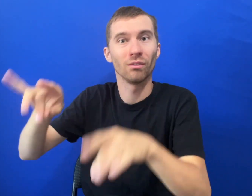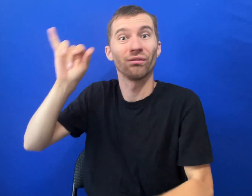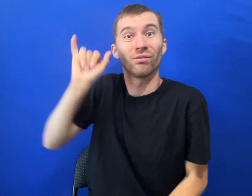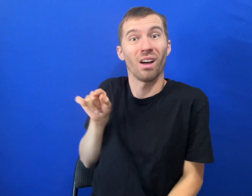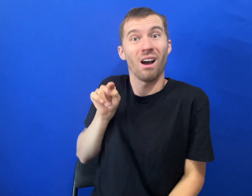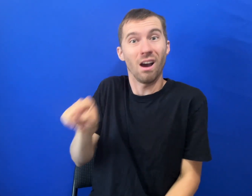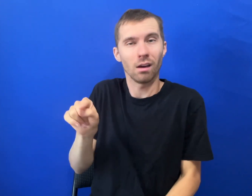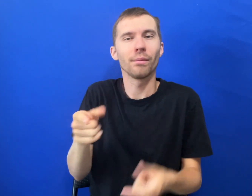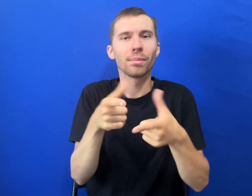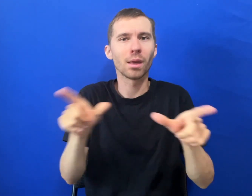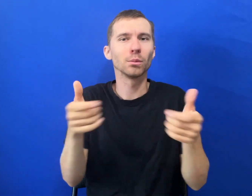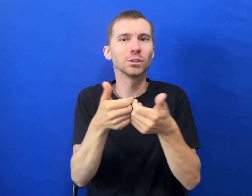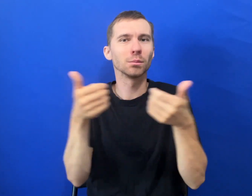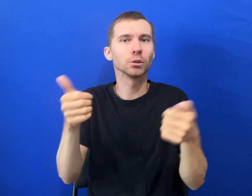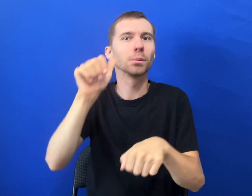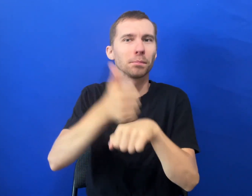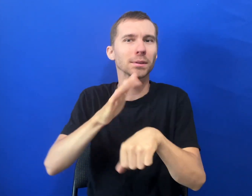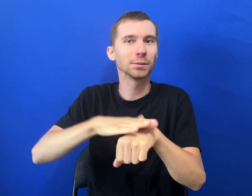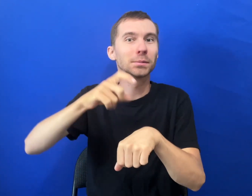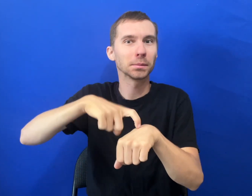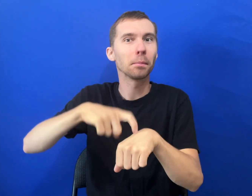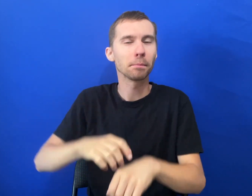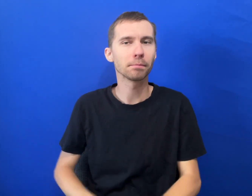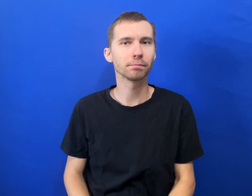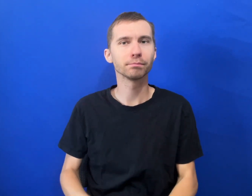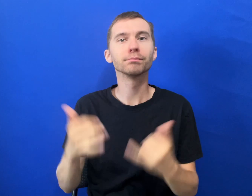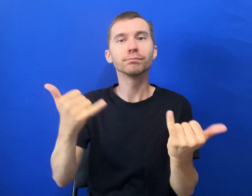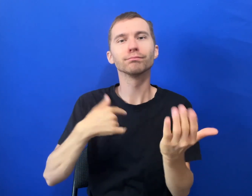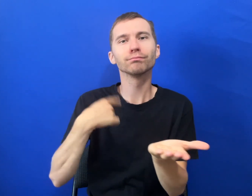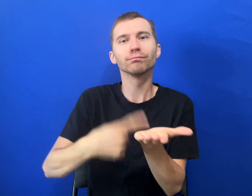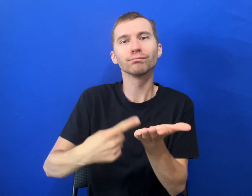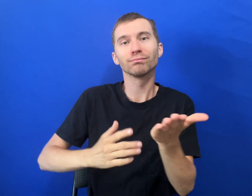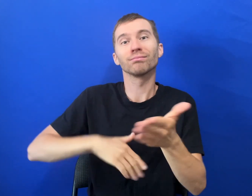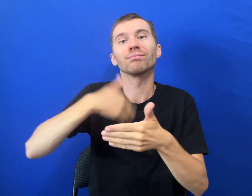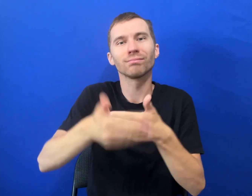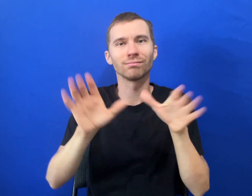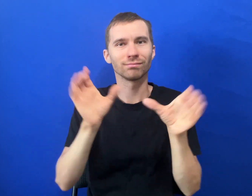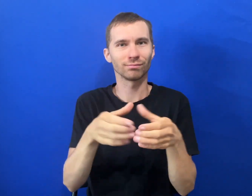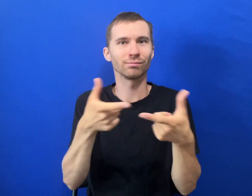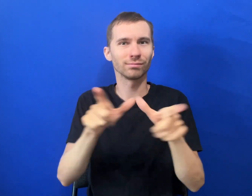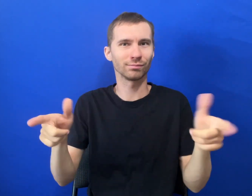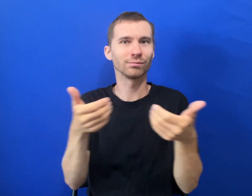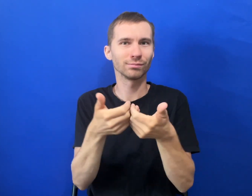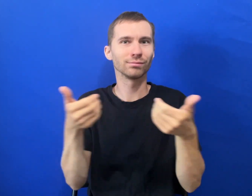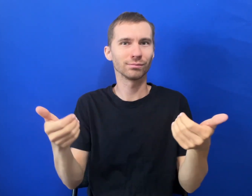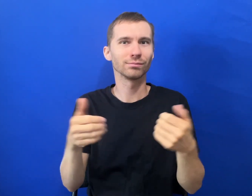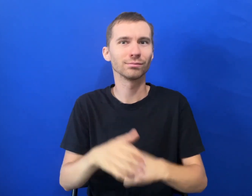That is language separation based on time. Now, I'm going to discuss the next category of language separation.